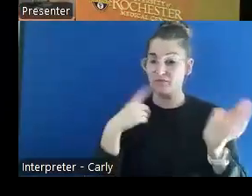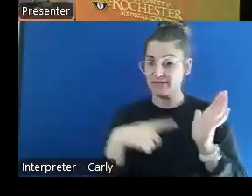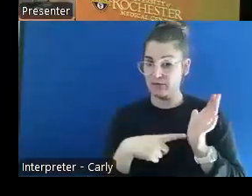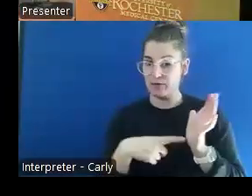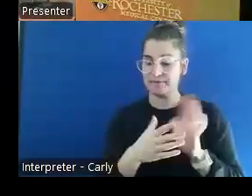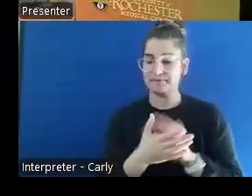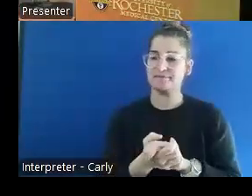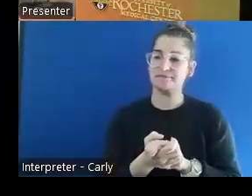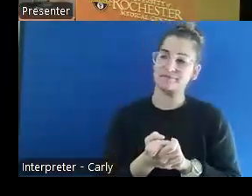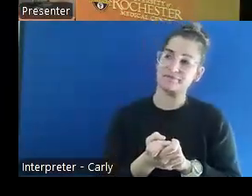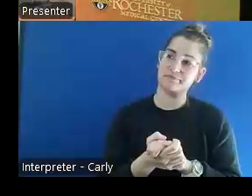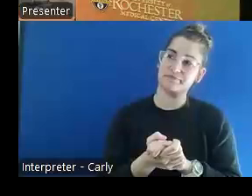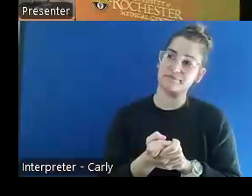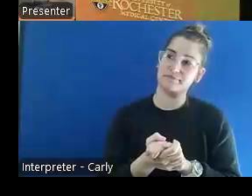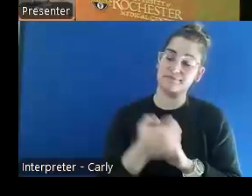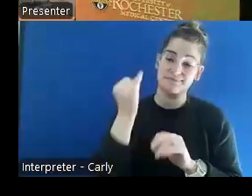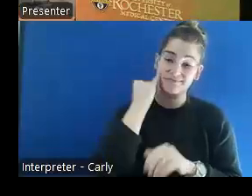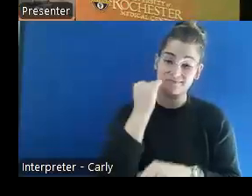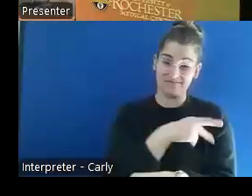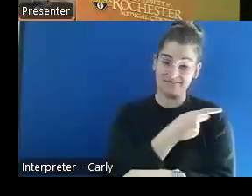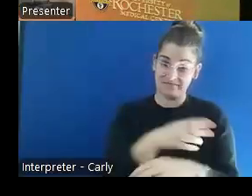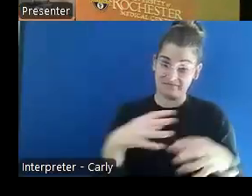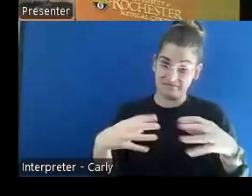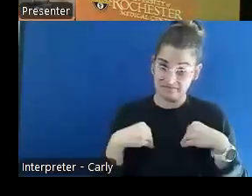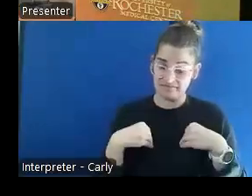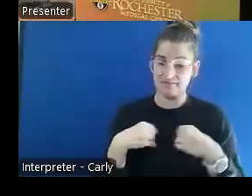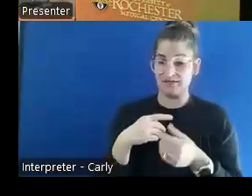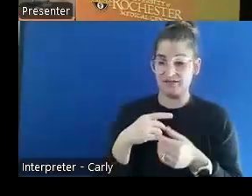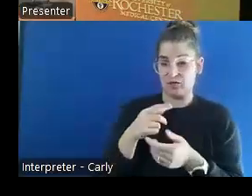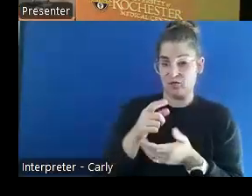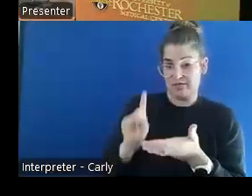maybe um when the patient was admitted you know the week before you know they had broken up with